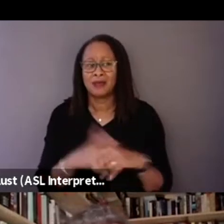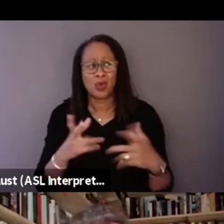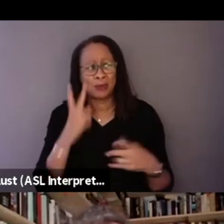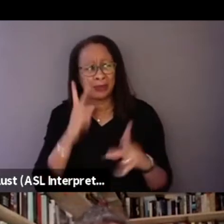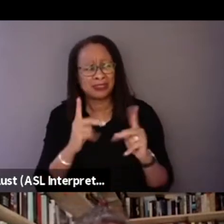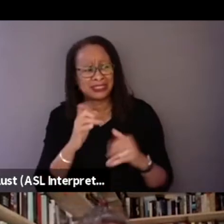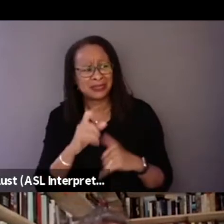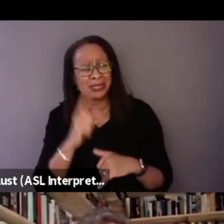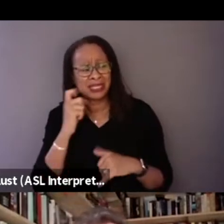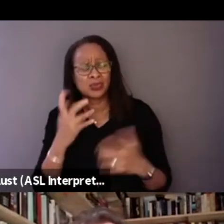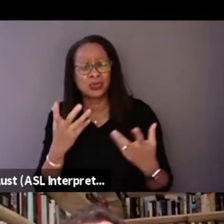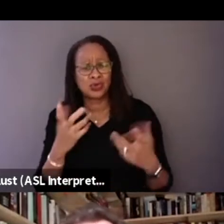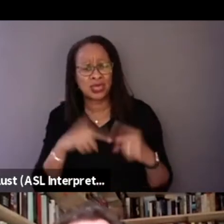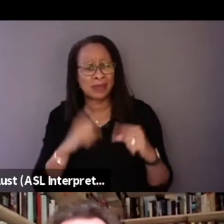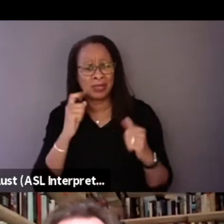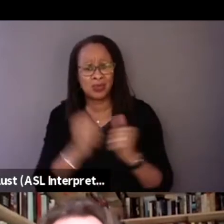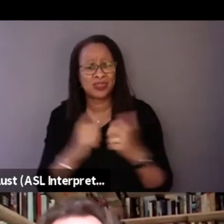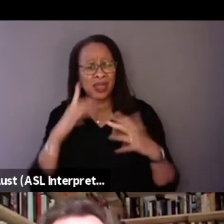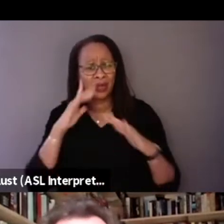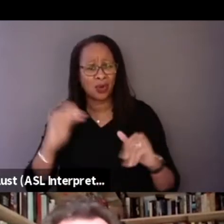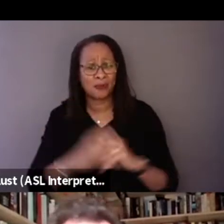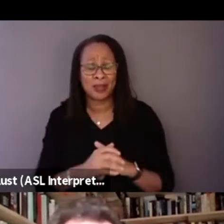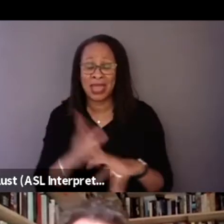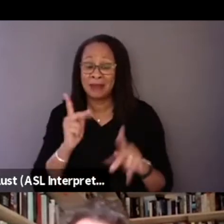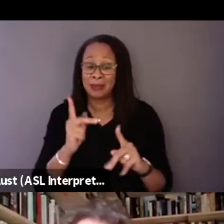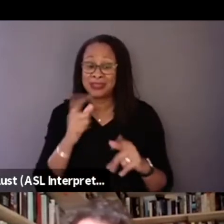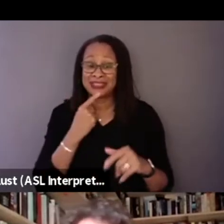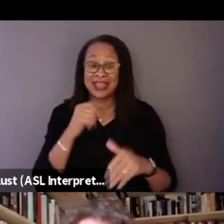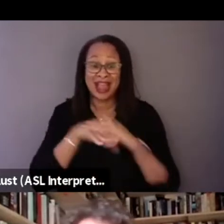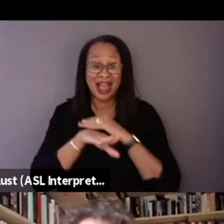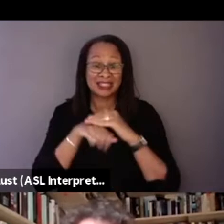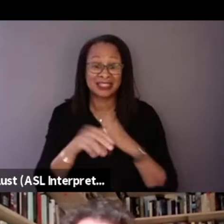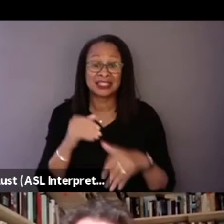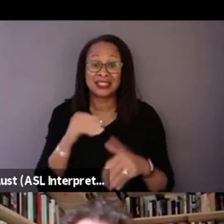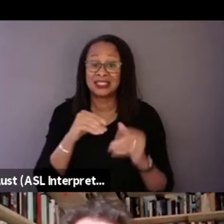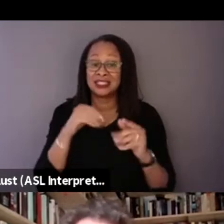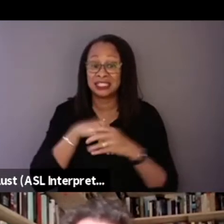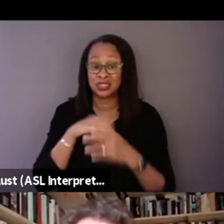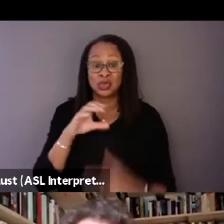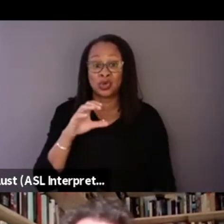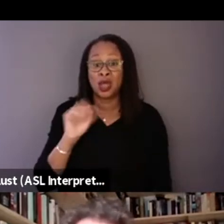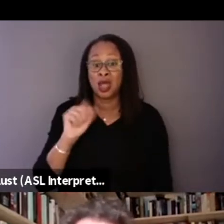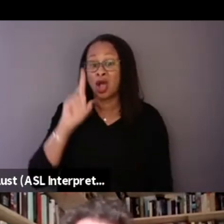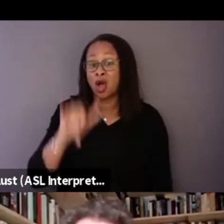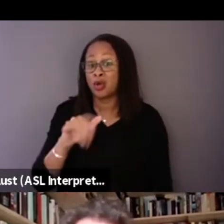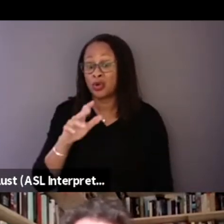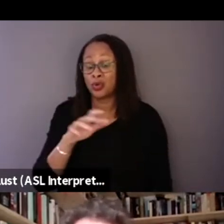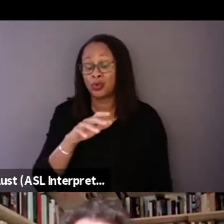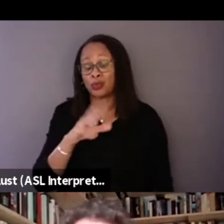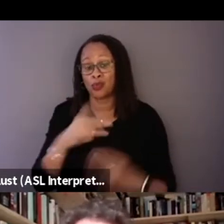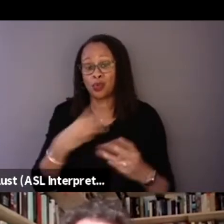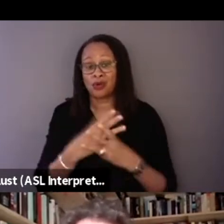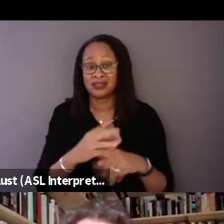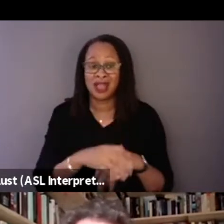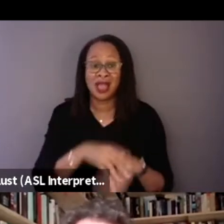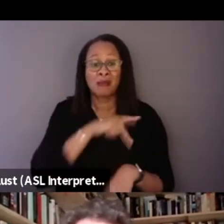And you know, people talk about the access into Ady's world. How did you get into those personal scenes with him and his wife? But actually it was getting behind the scenes